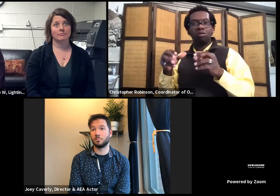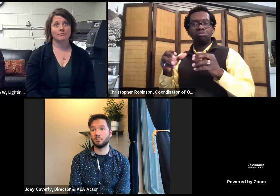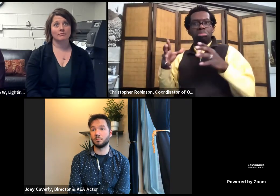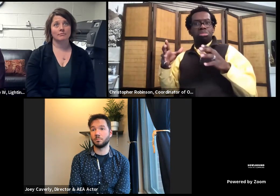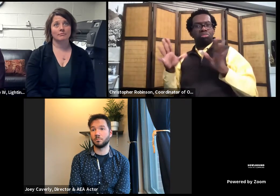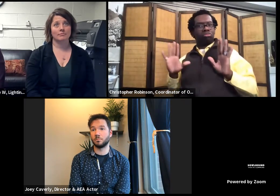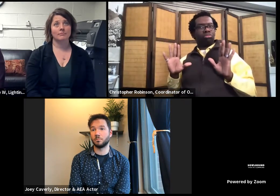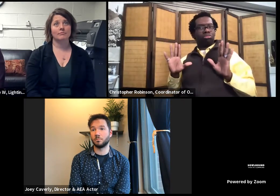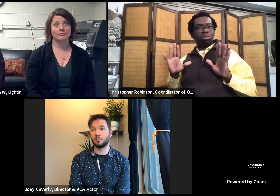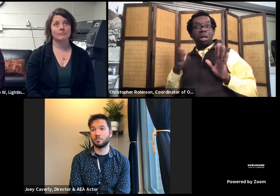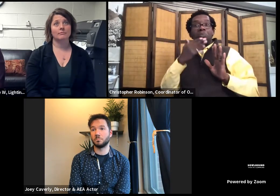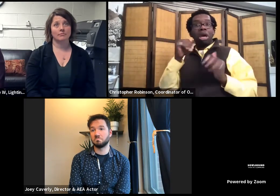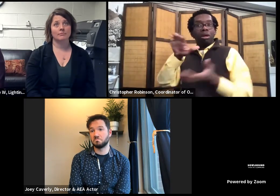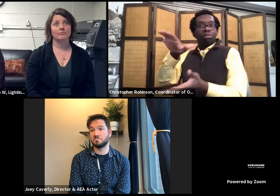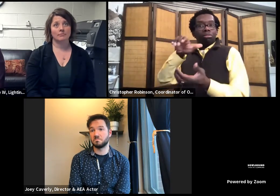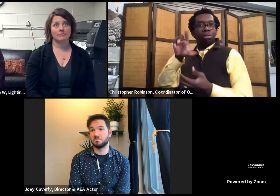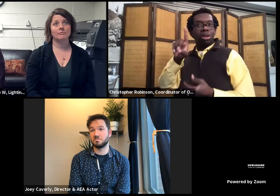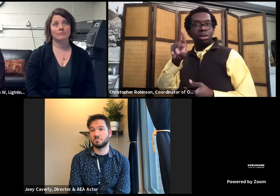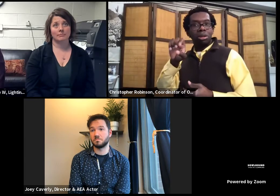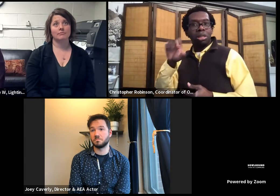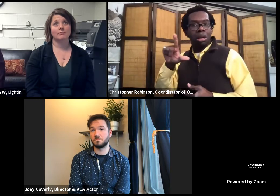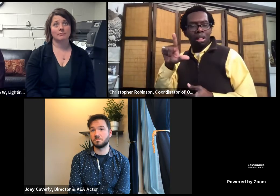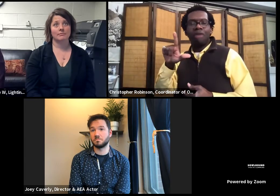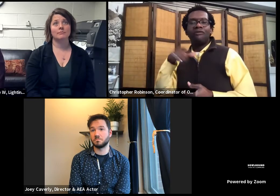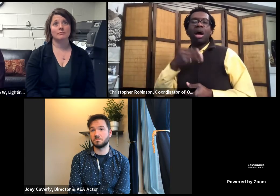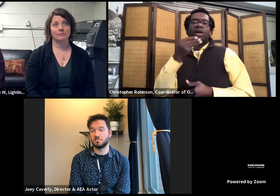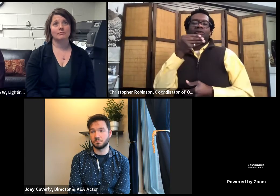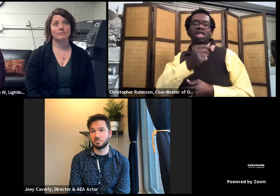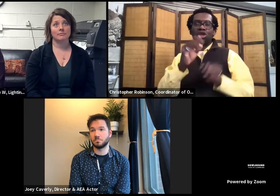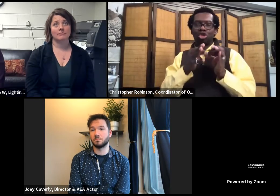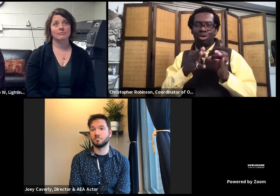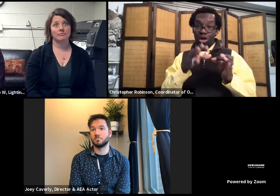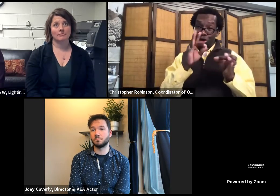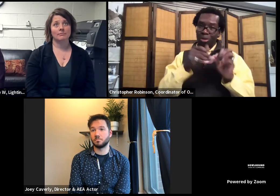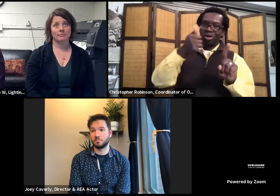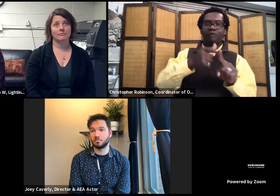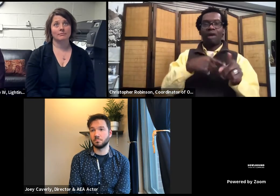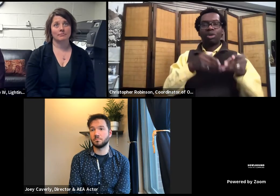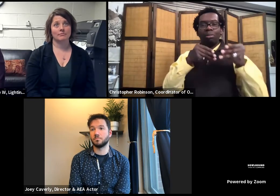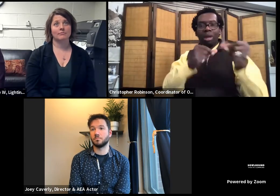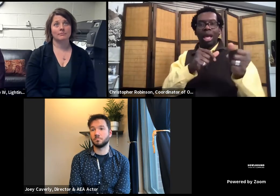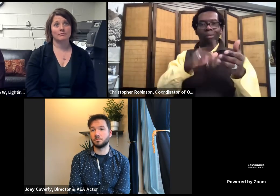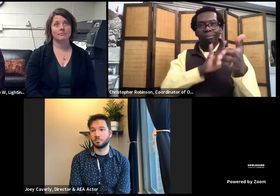Instead of having food for 10 people, we're gonna have food of 12 people. So kind of offer a deal for the interpreter,